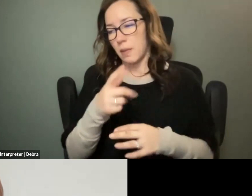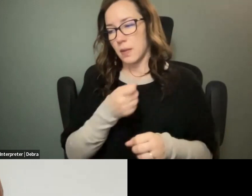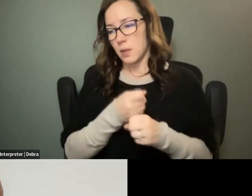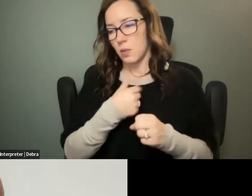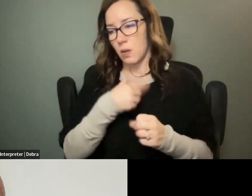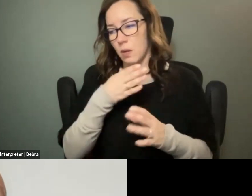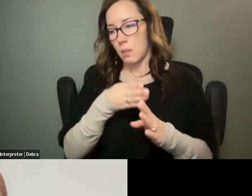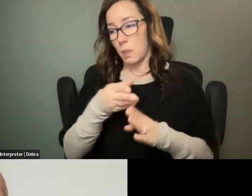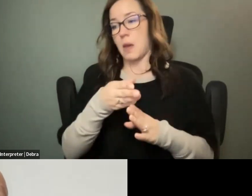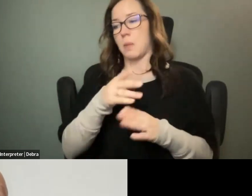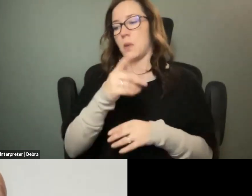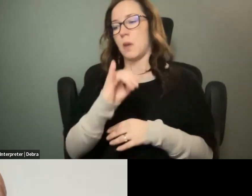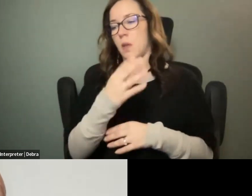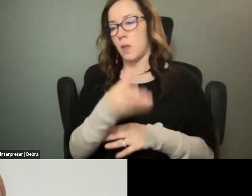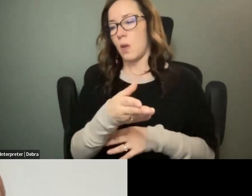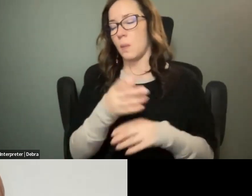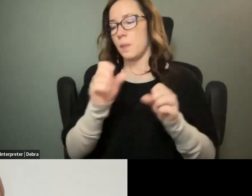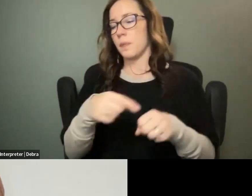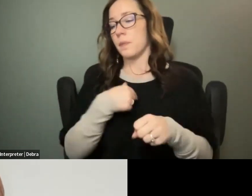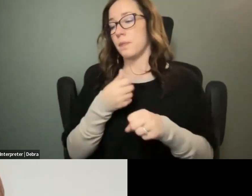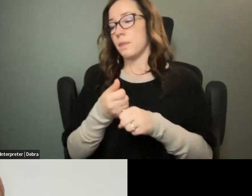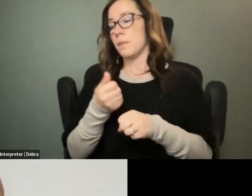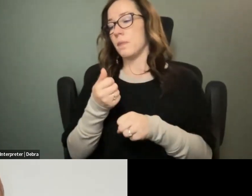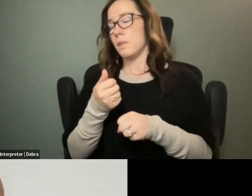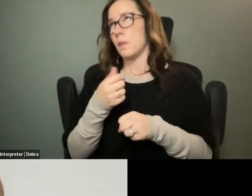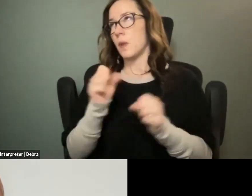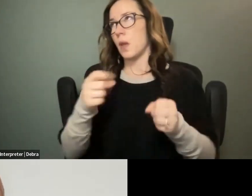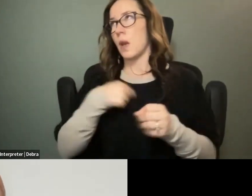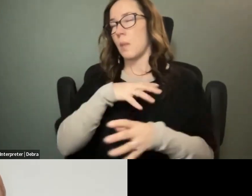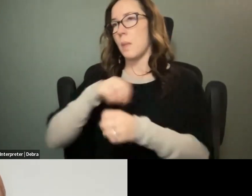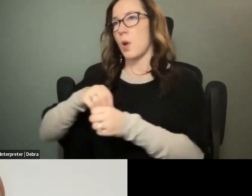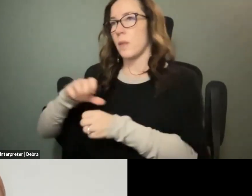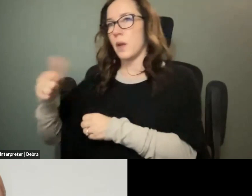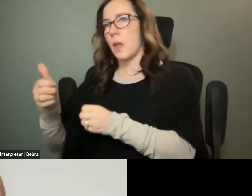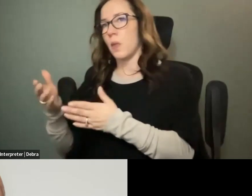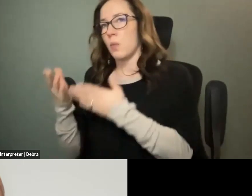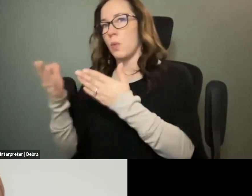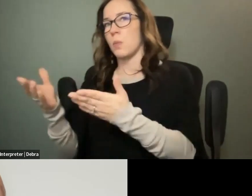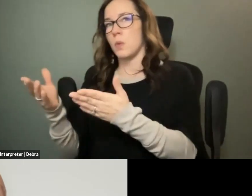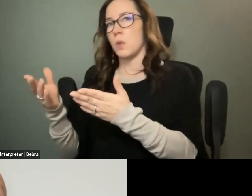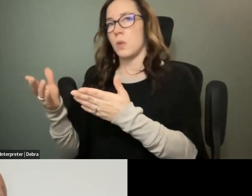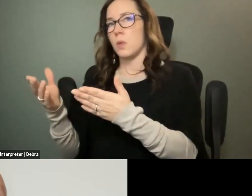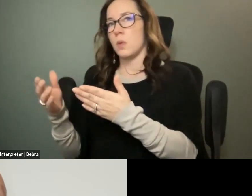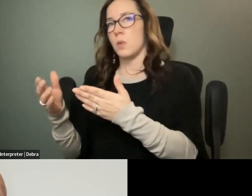Pi there Can I submit can I be part of